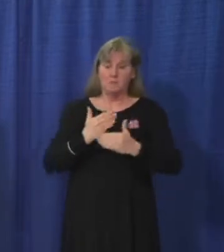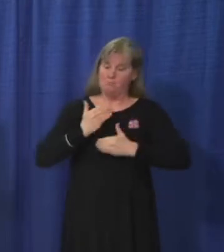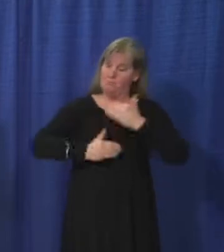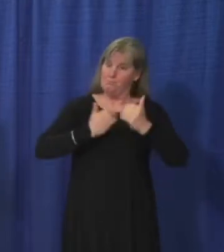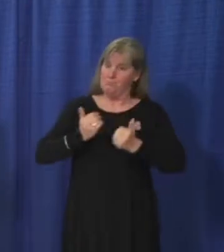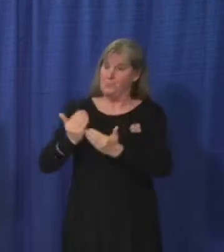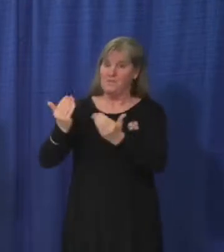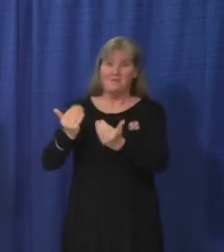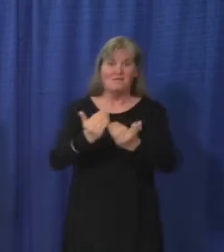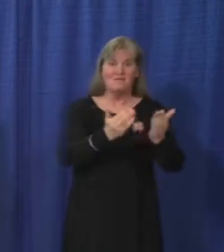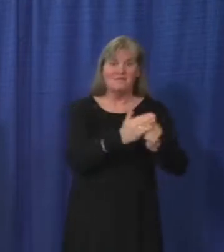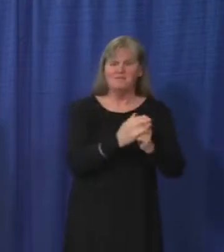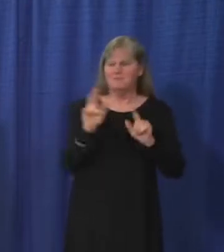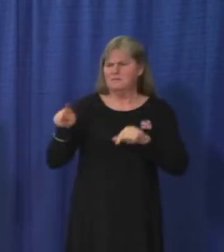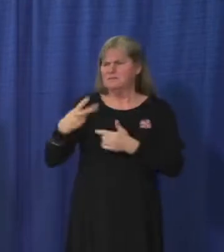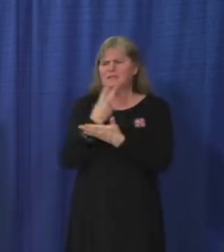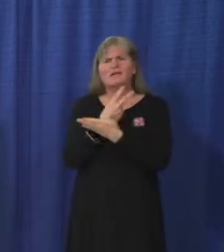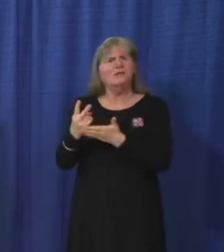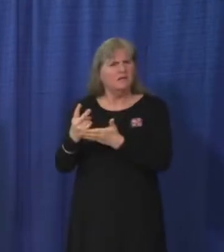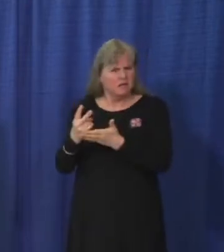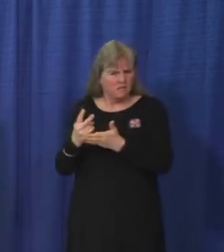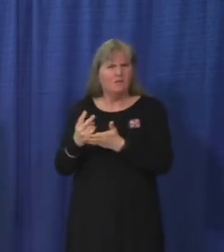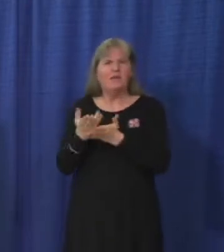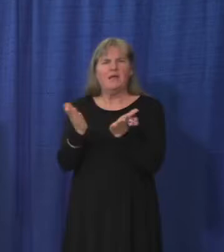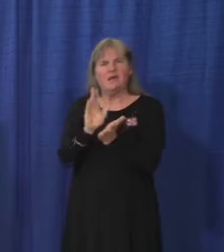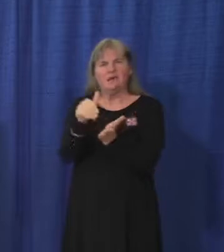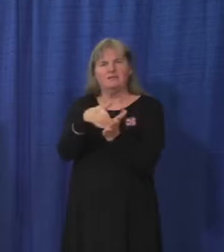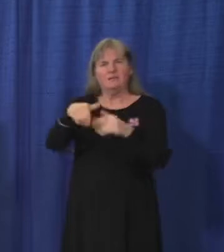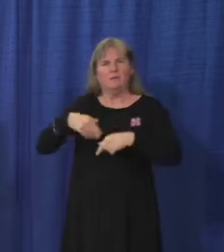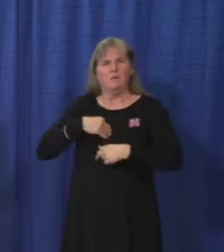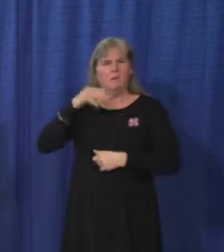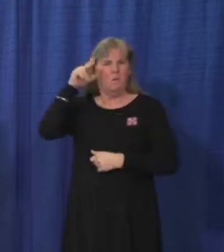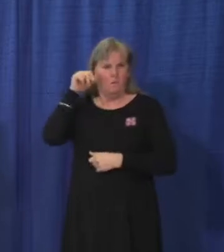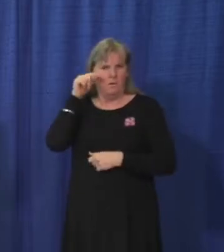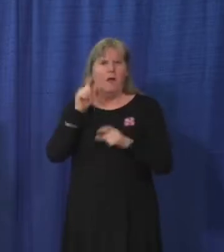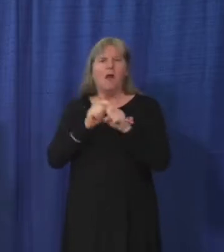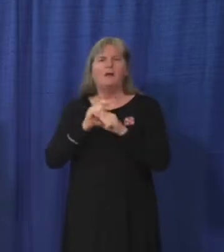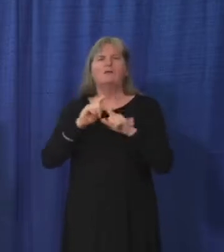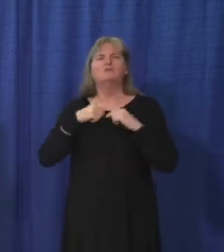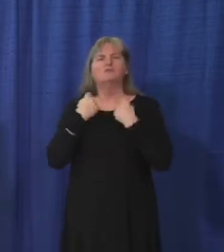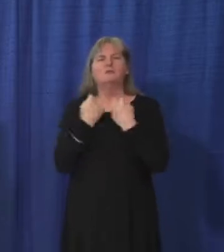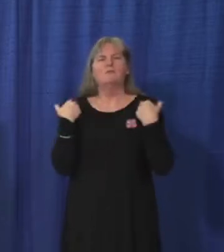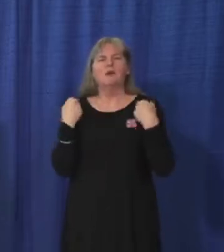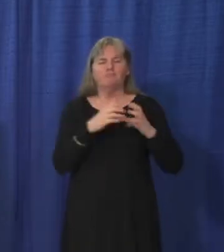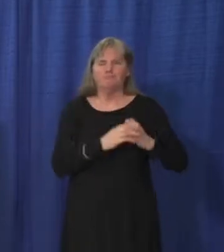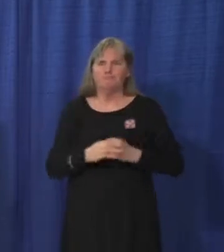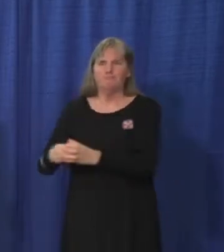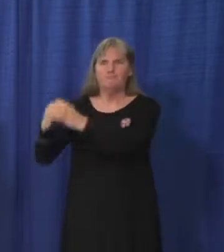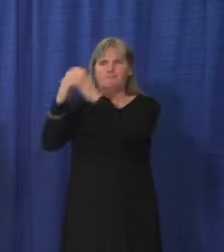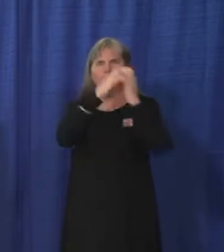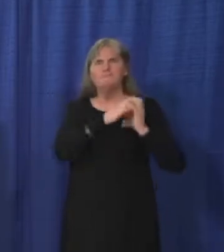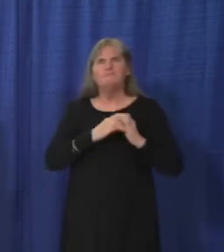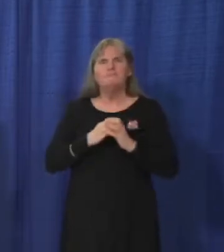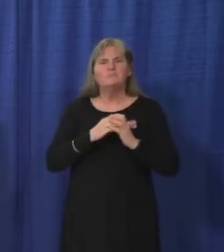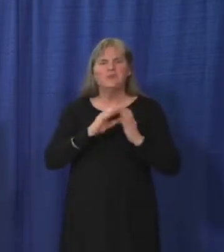clinic here in Whitehorse and our mobile teams travelling to the communities to provide the second shot.